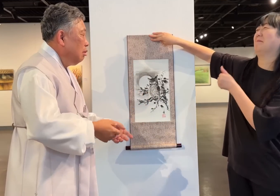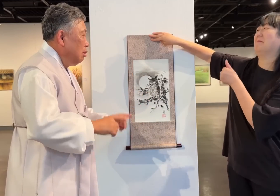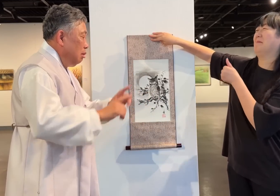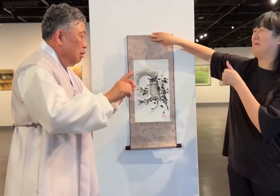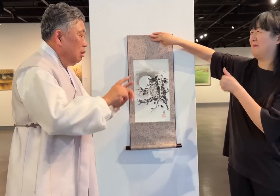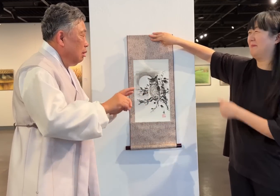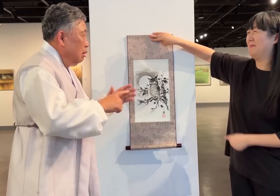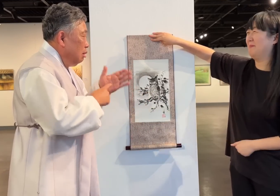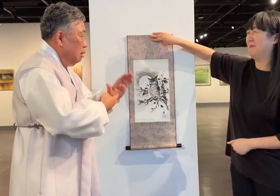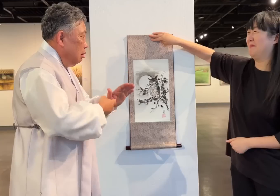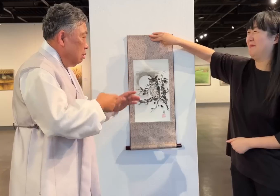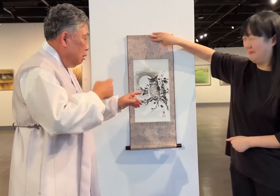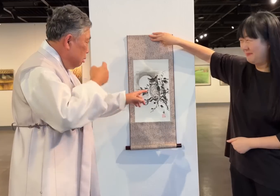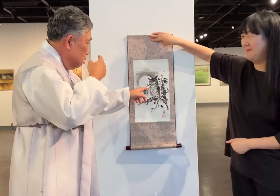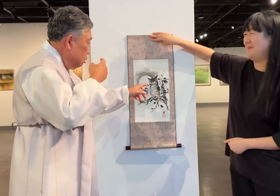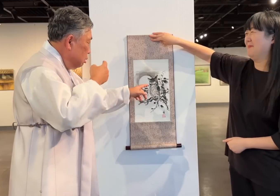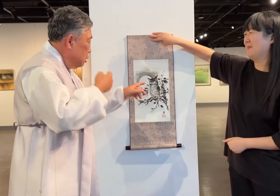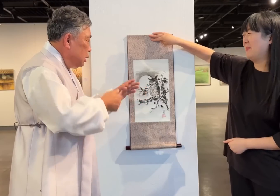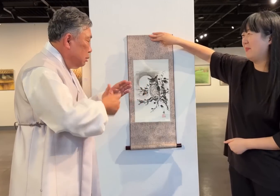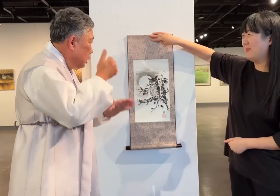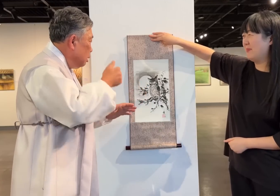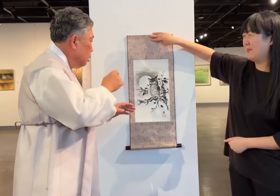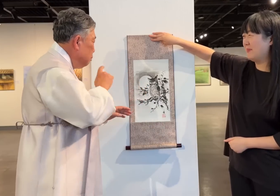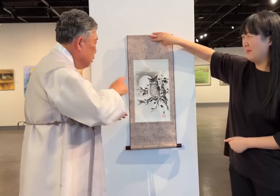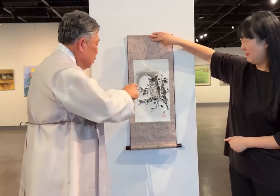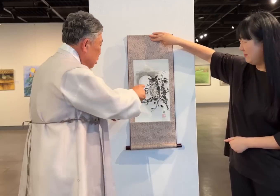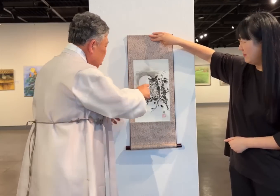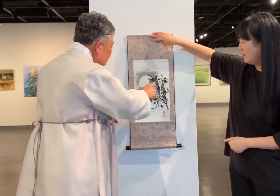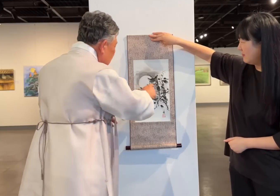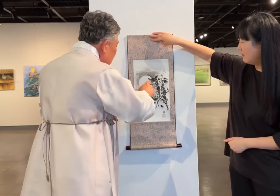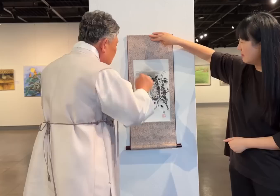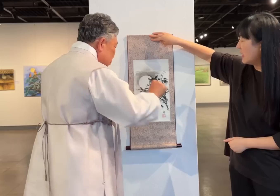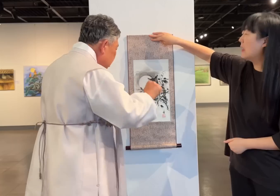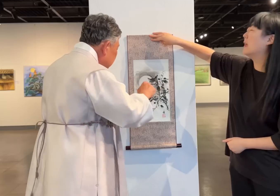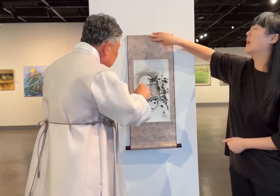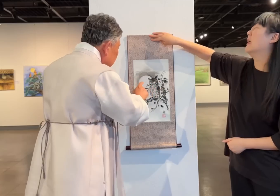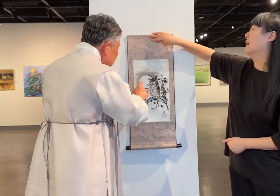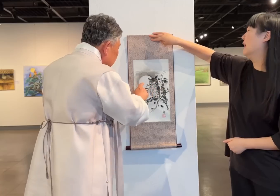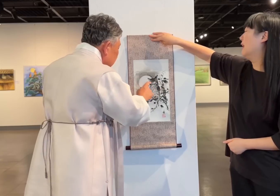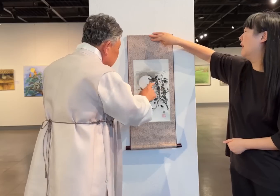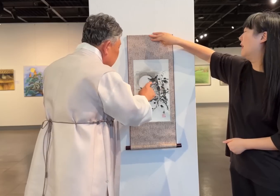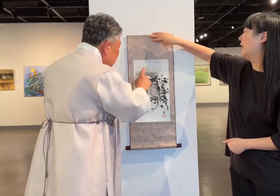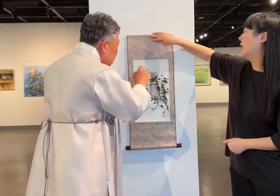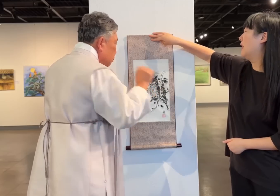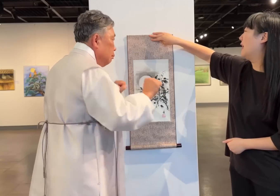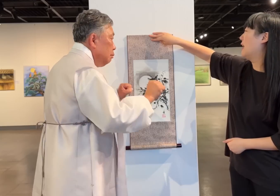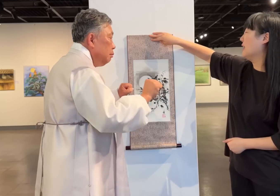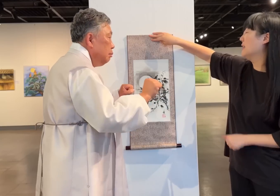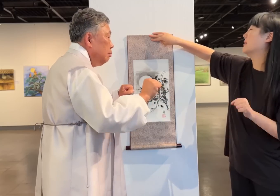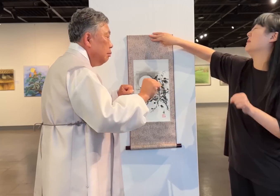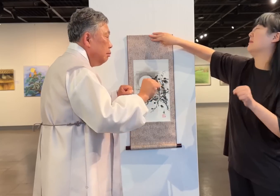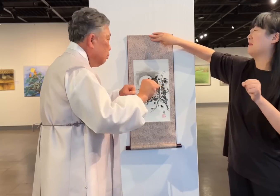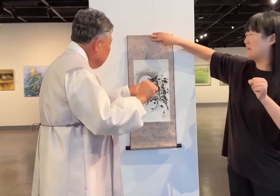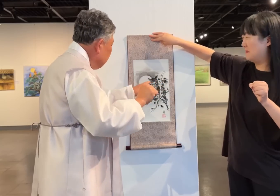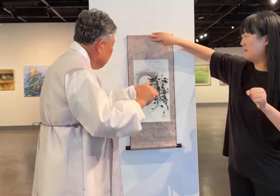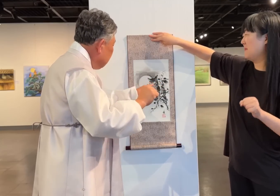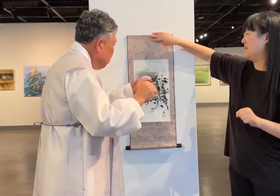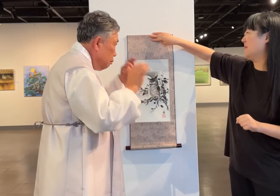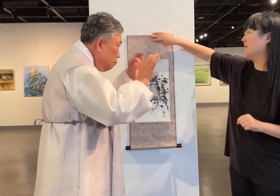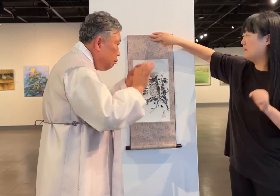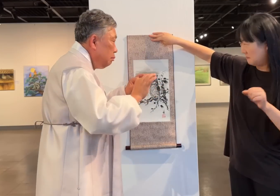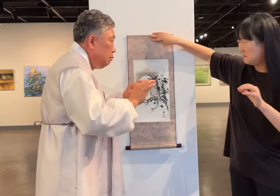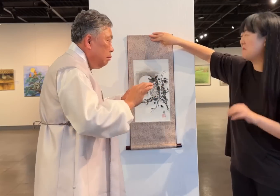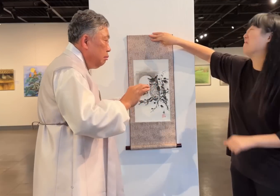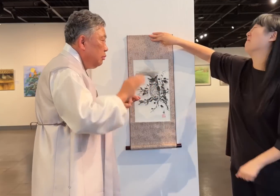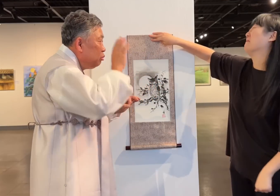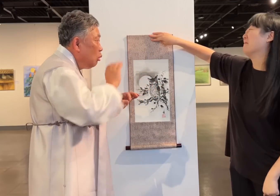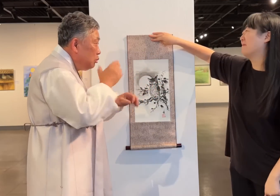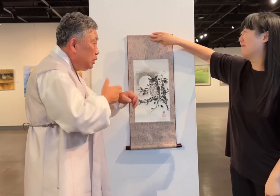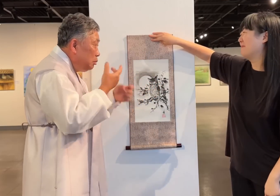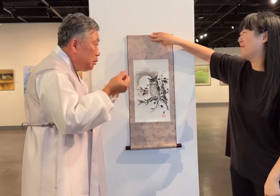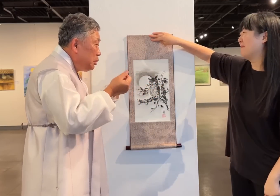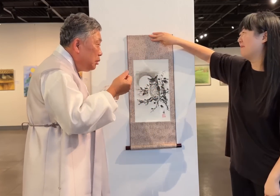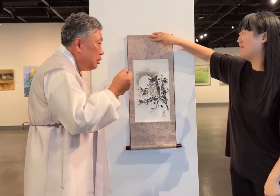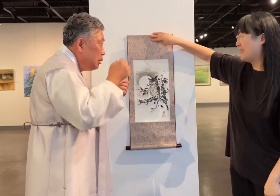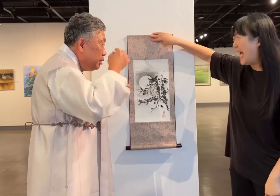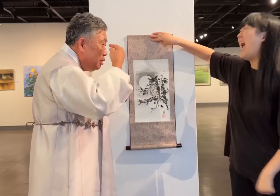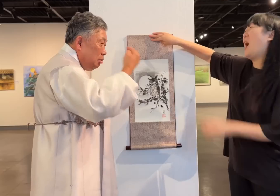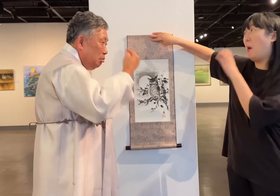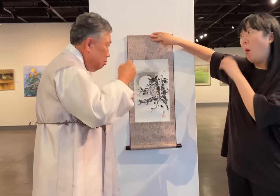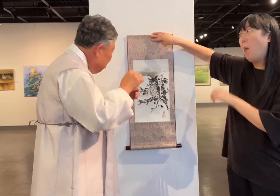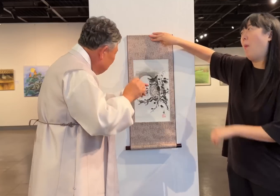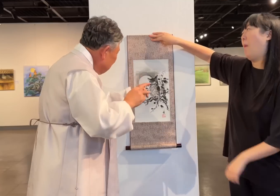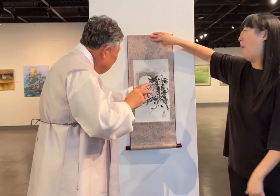Thank you for the gift :)!